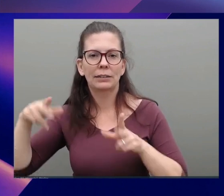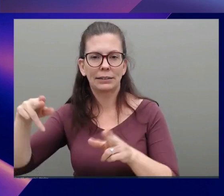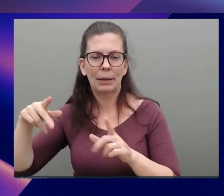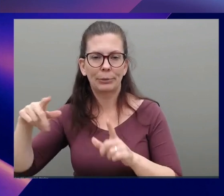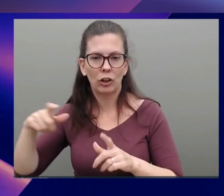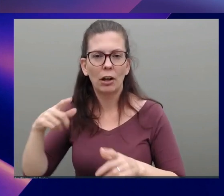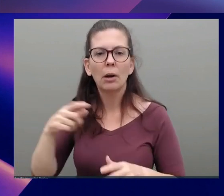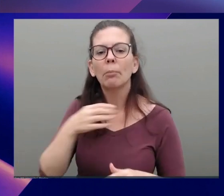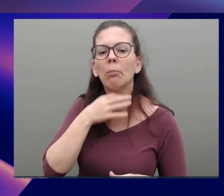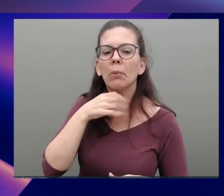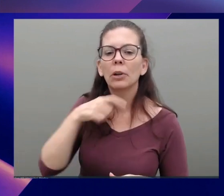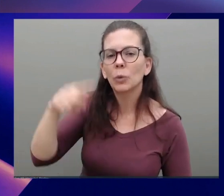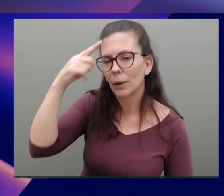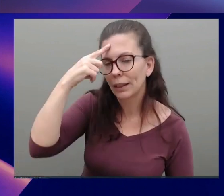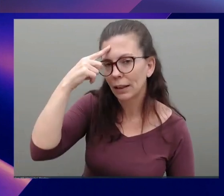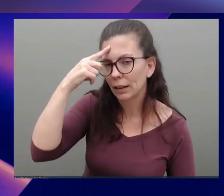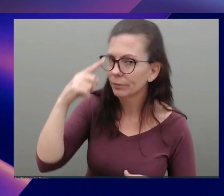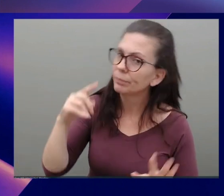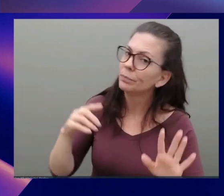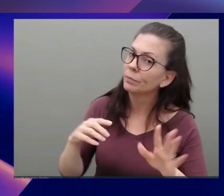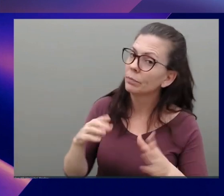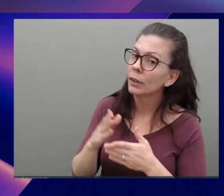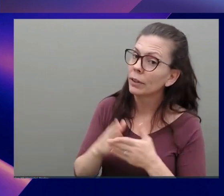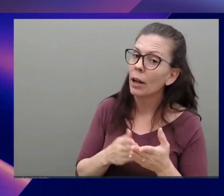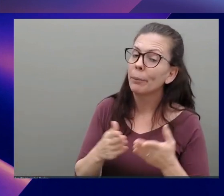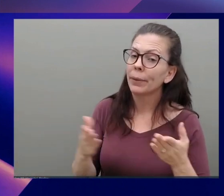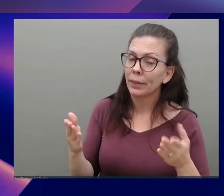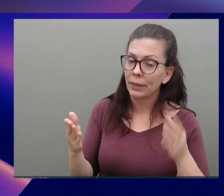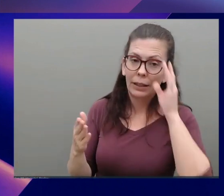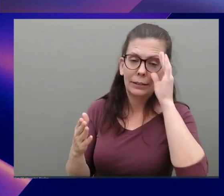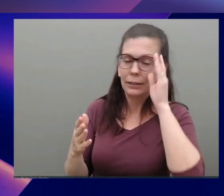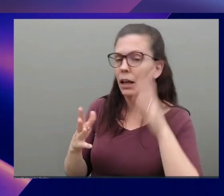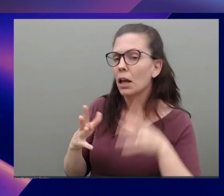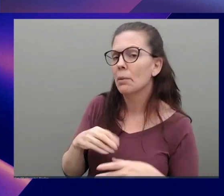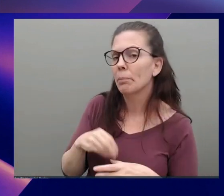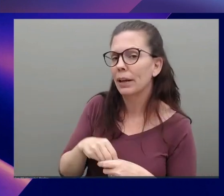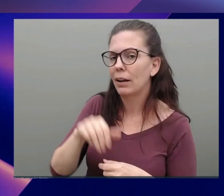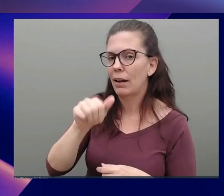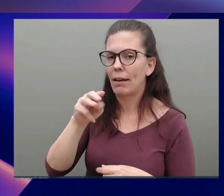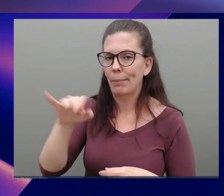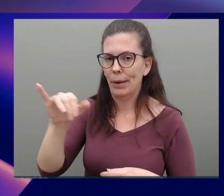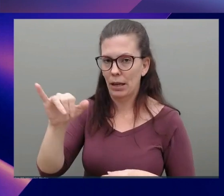Yeah, so there are some things that are embedded in an AMI. Yes. - Such as, for example,